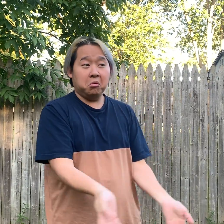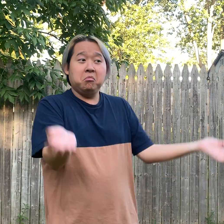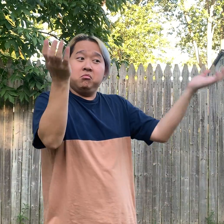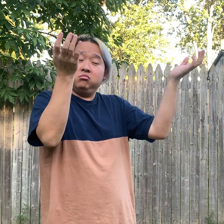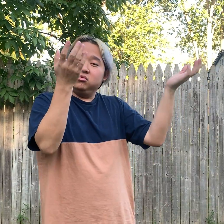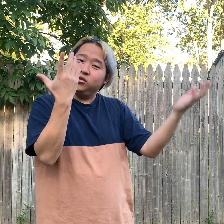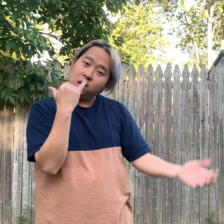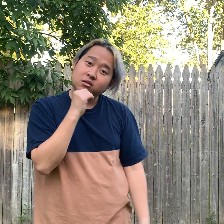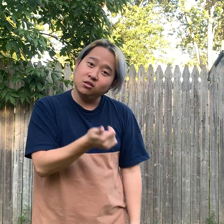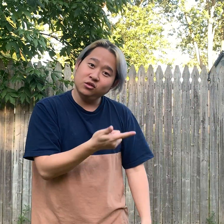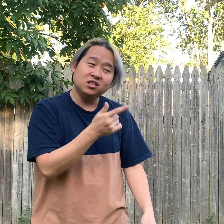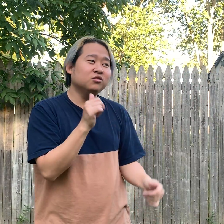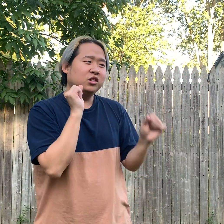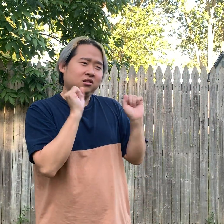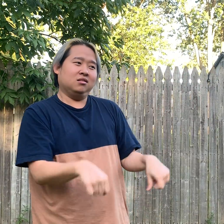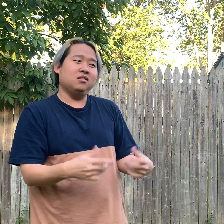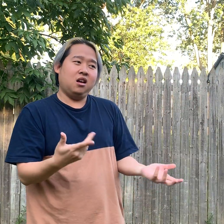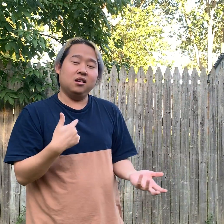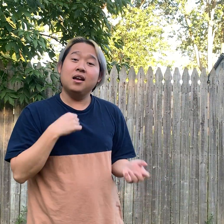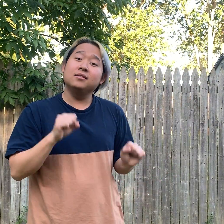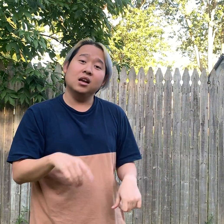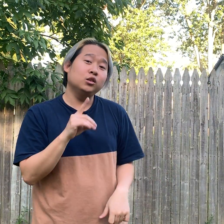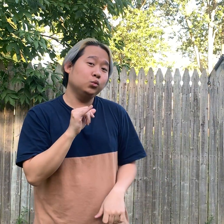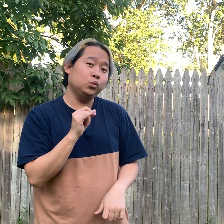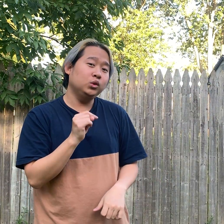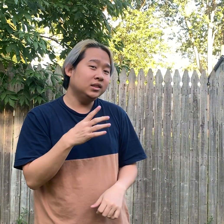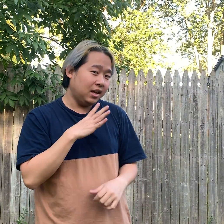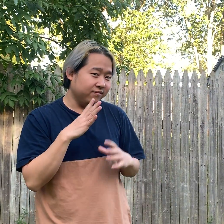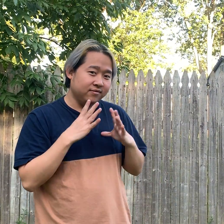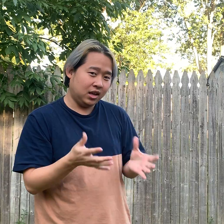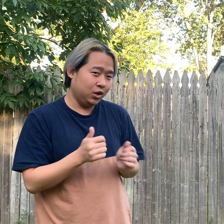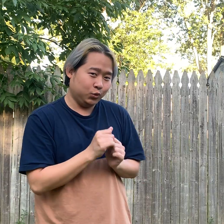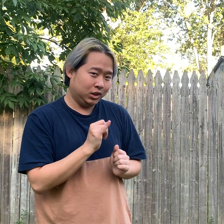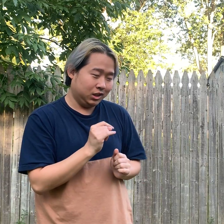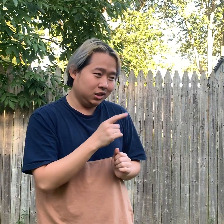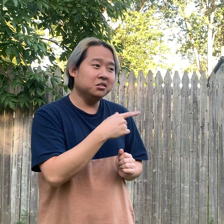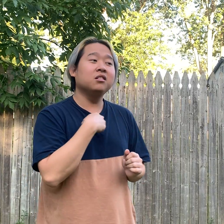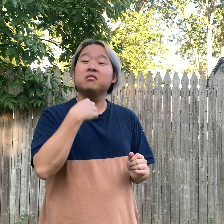I KNEW I could do it! Here was proof!